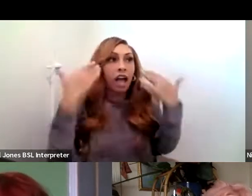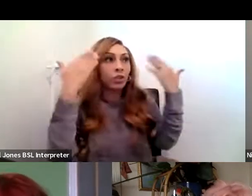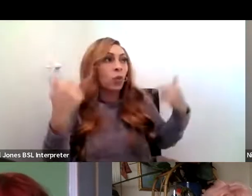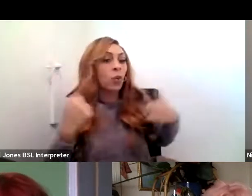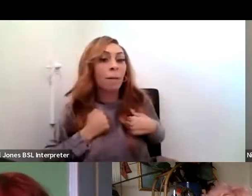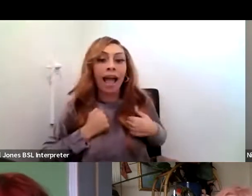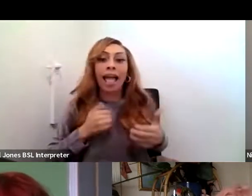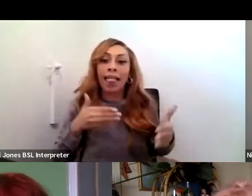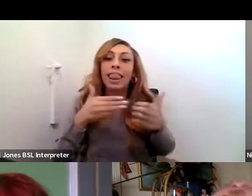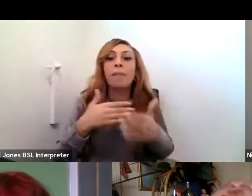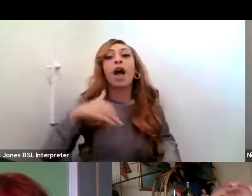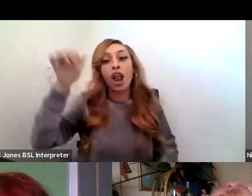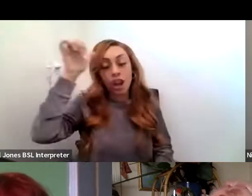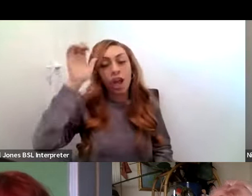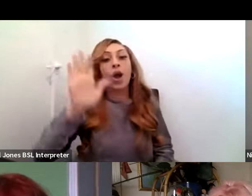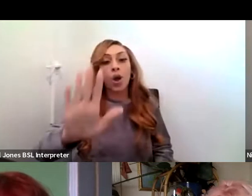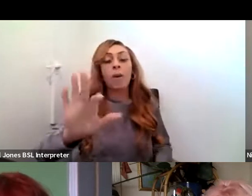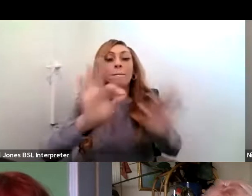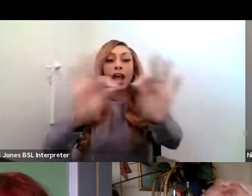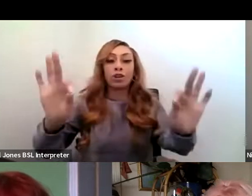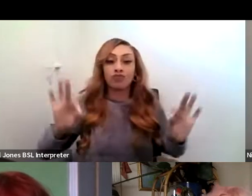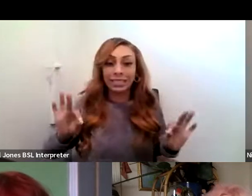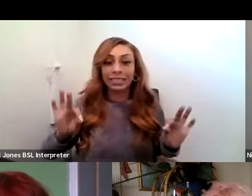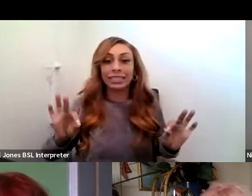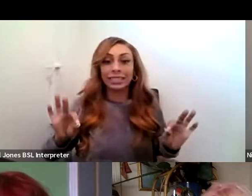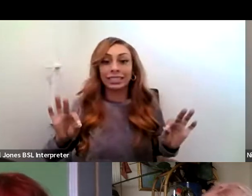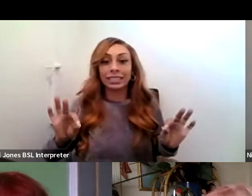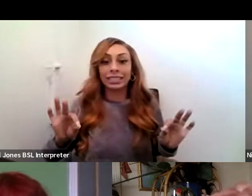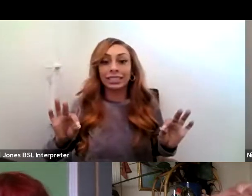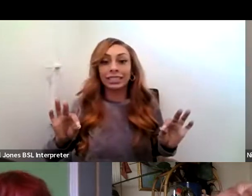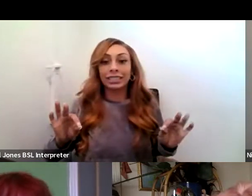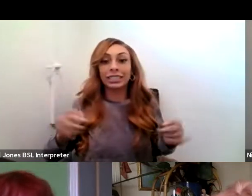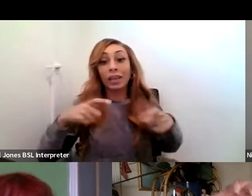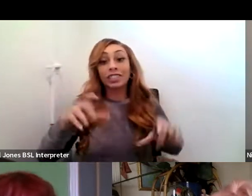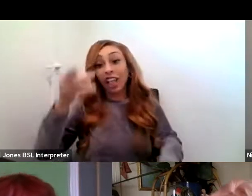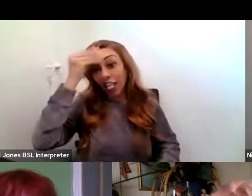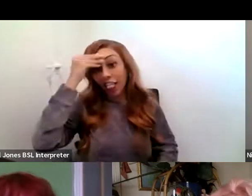and now I do know, now I know where the boundaries are and where to put them in, so I still learnt something from it.